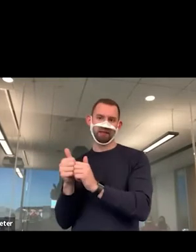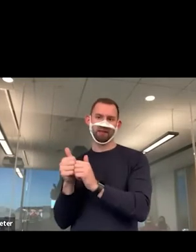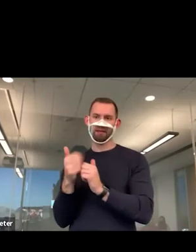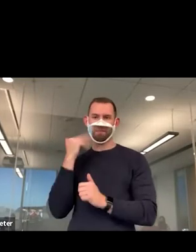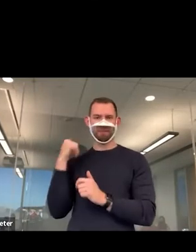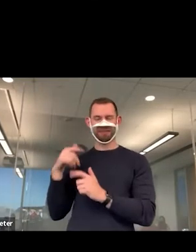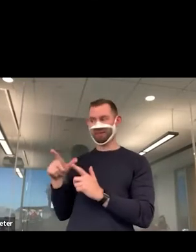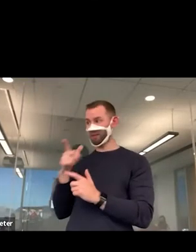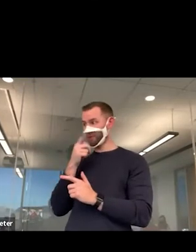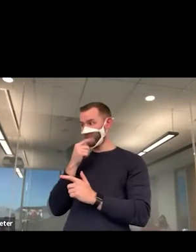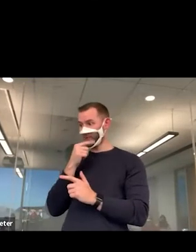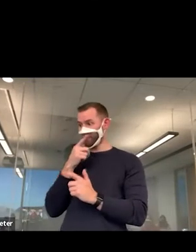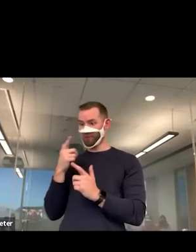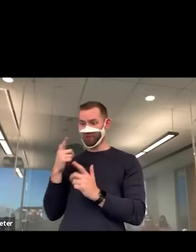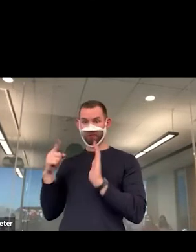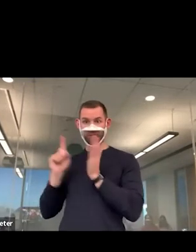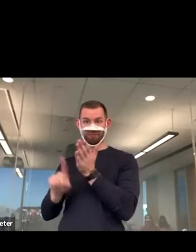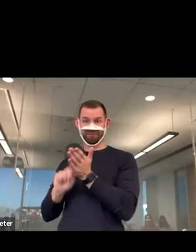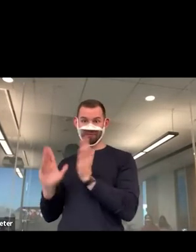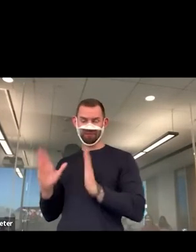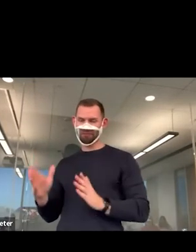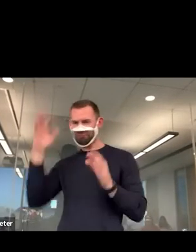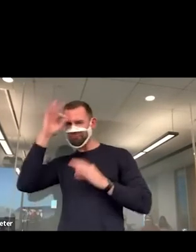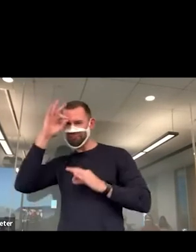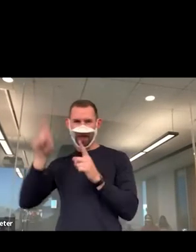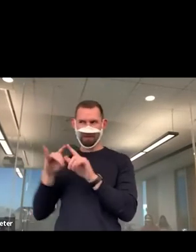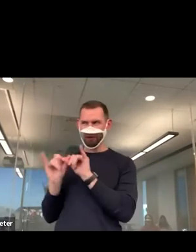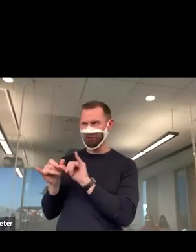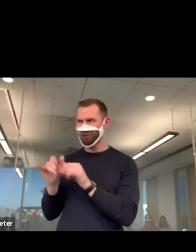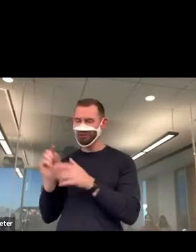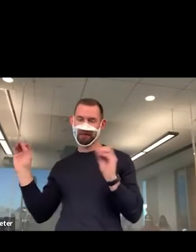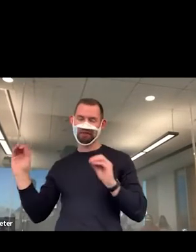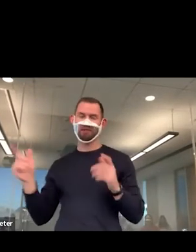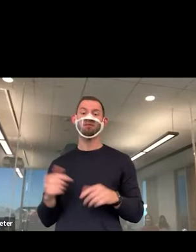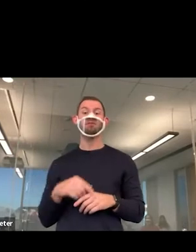i remember the day they announced this my boss looked right at me in front of everybody and said